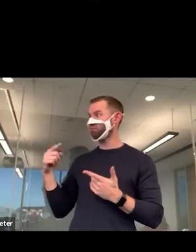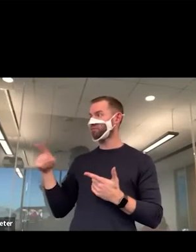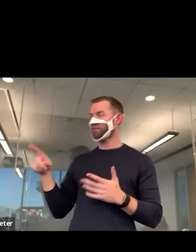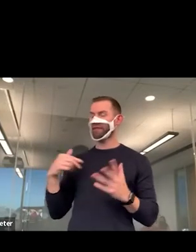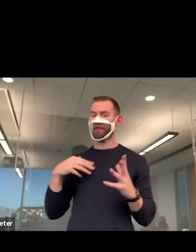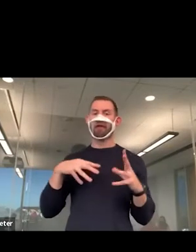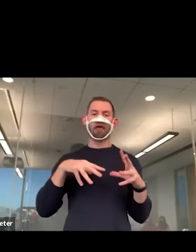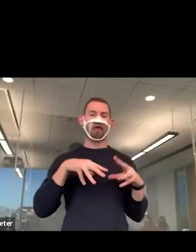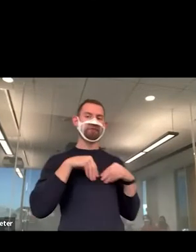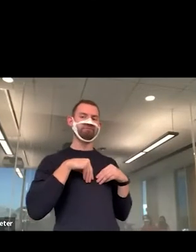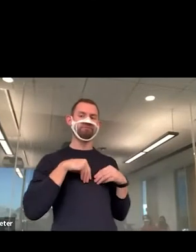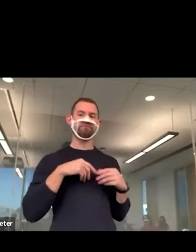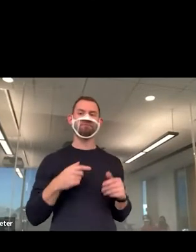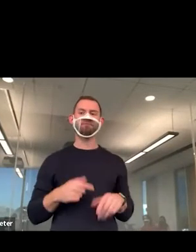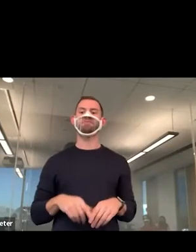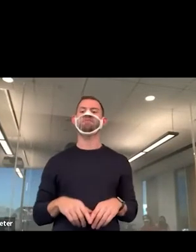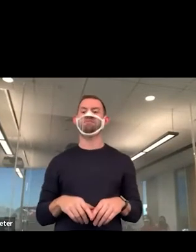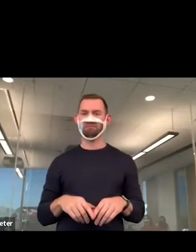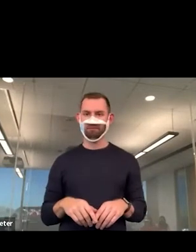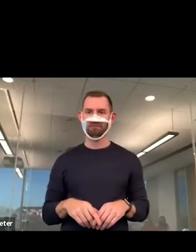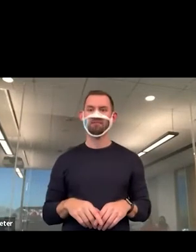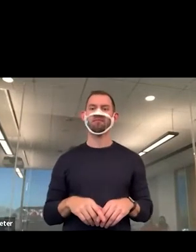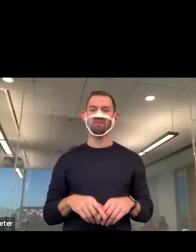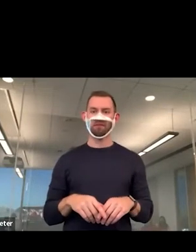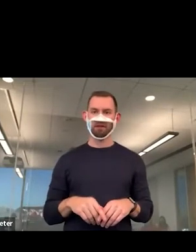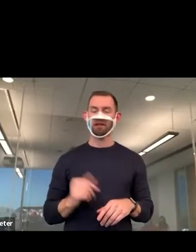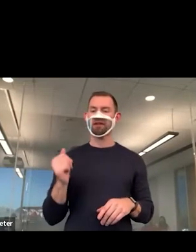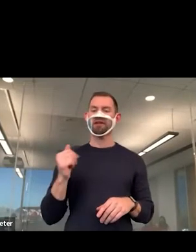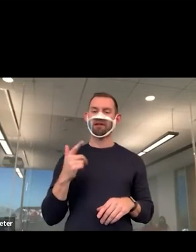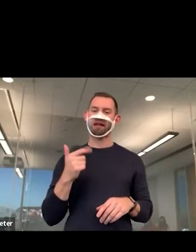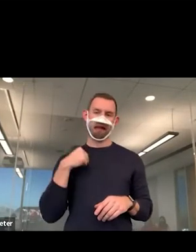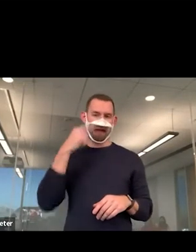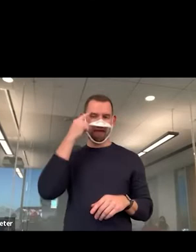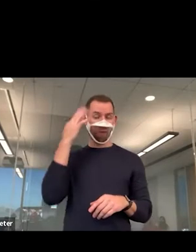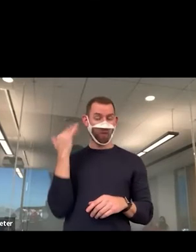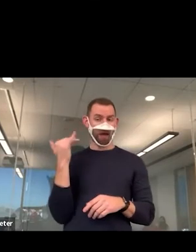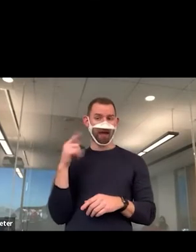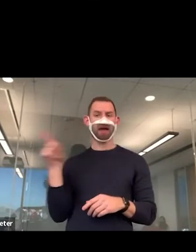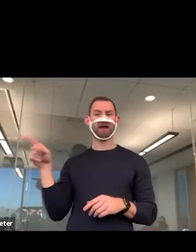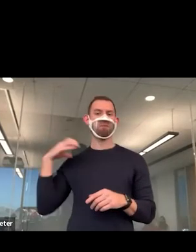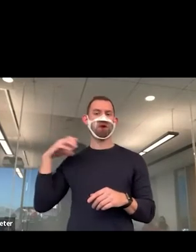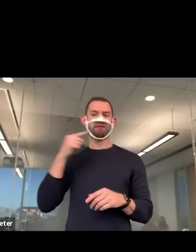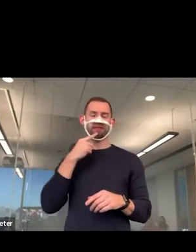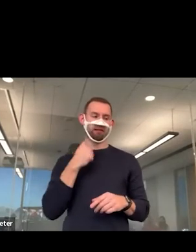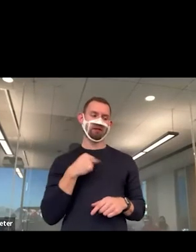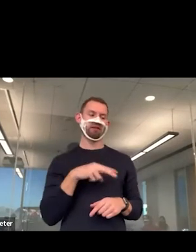she's saying the word fear she's you know we have a complaint process here that she could take